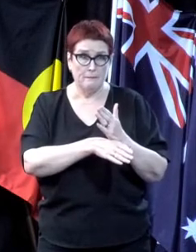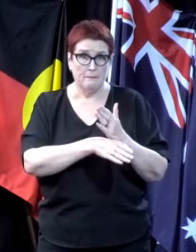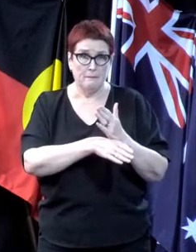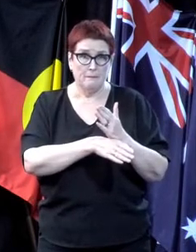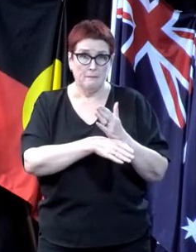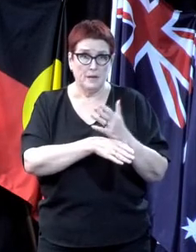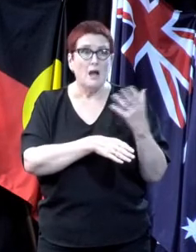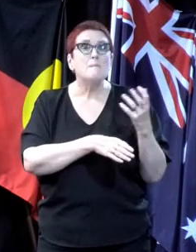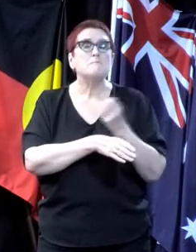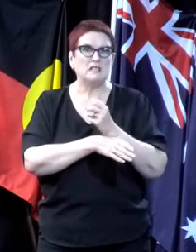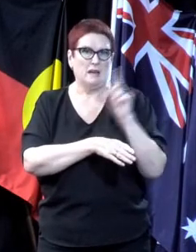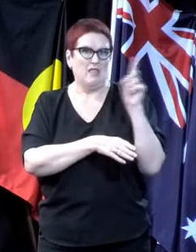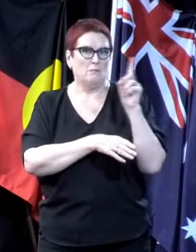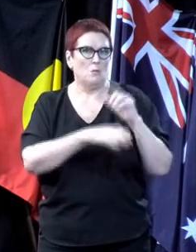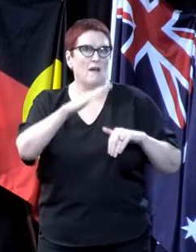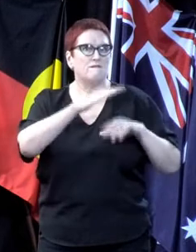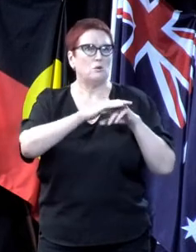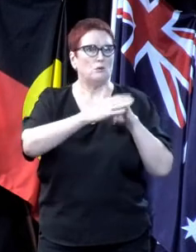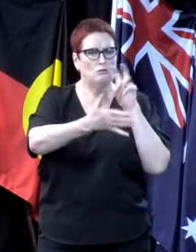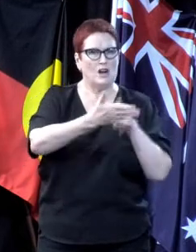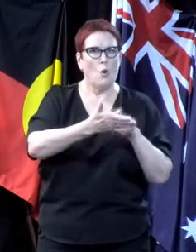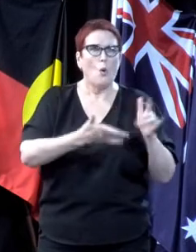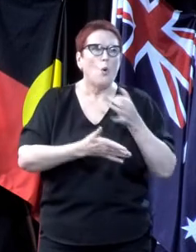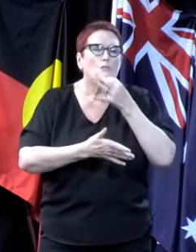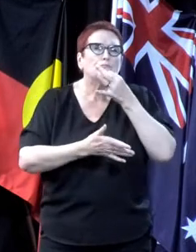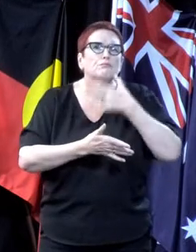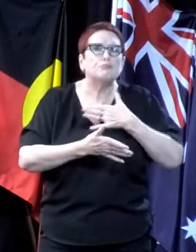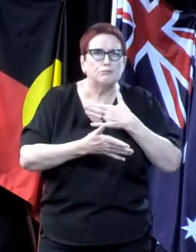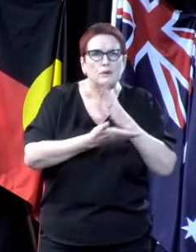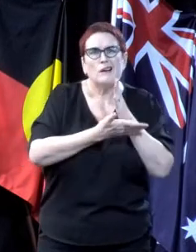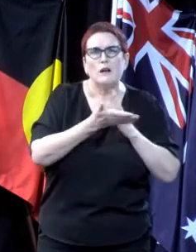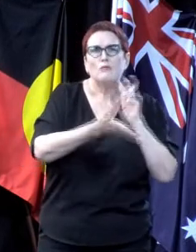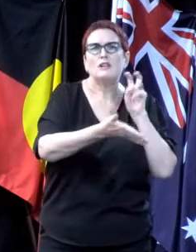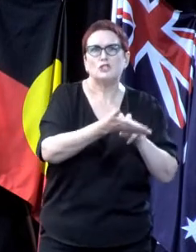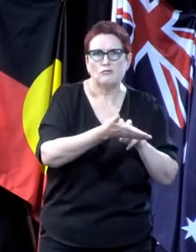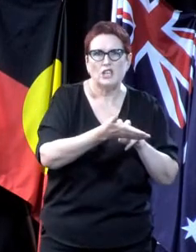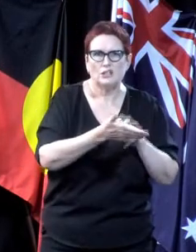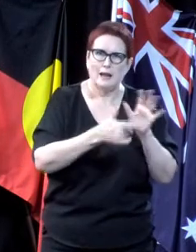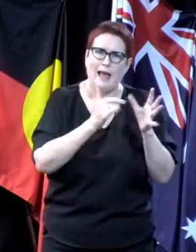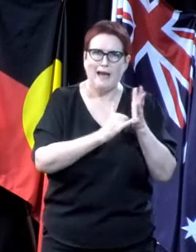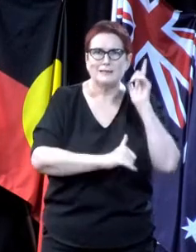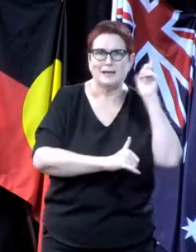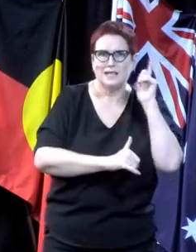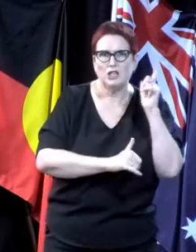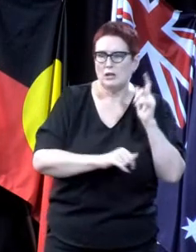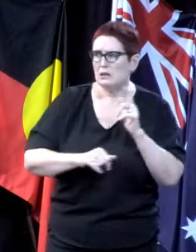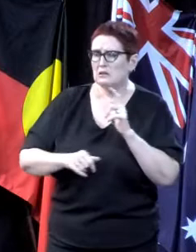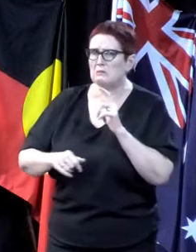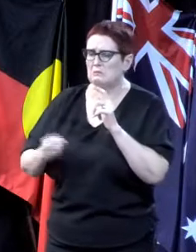full registration or current provisional registration with eligibility for full registration as a teacher in Queensland? I belive that to be so, yes.